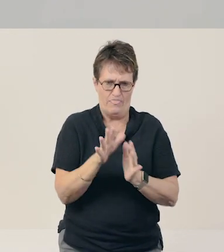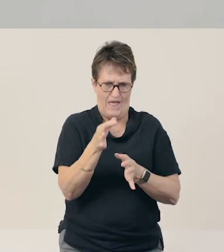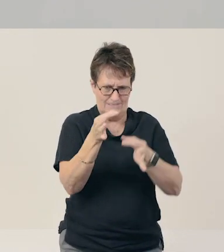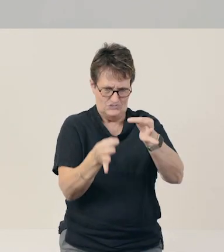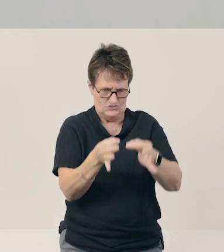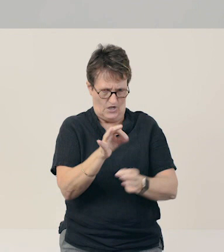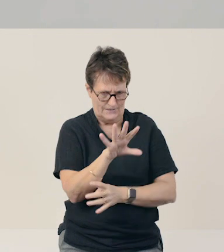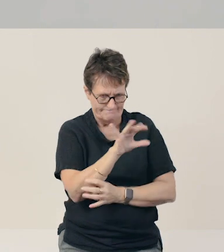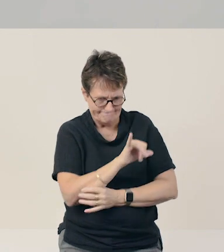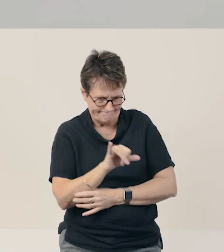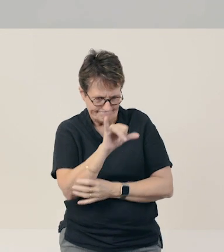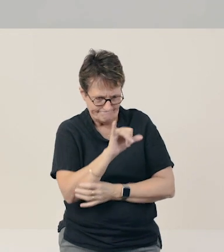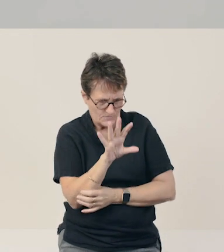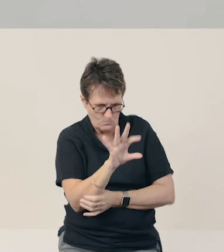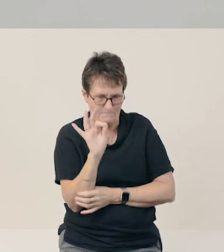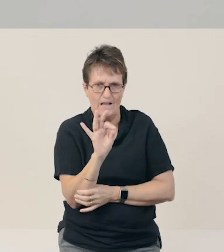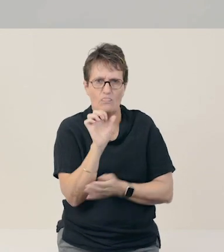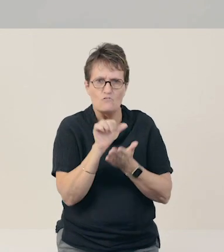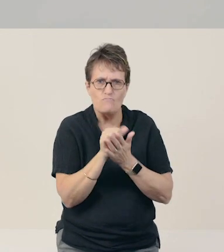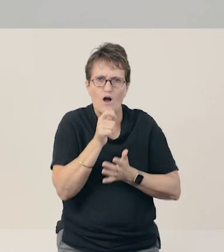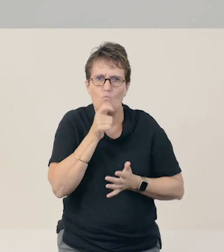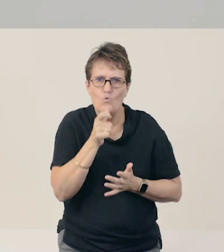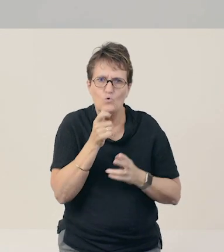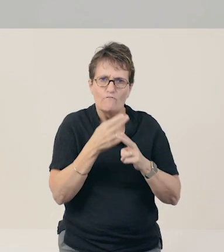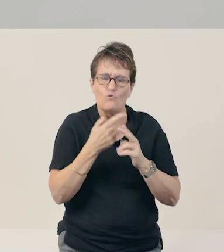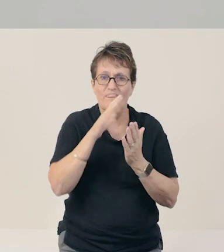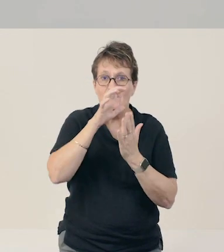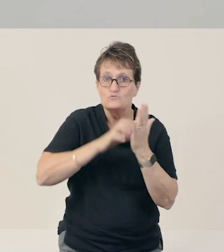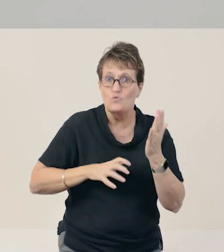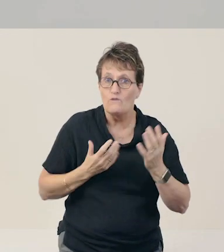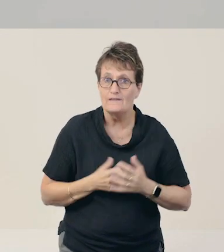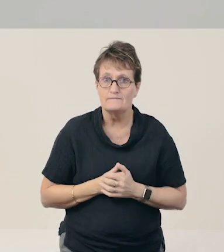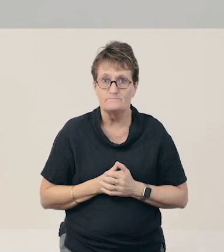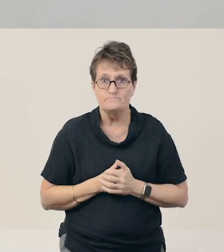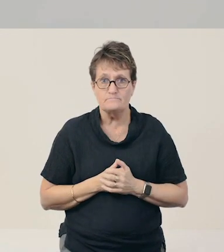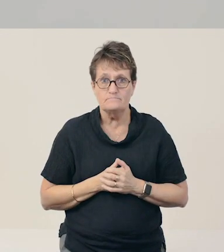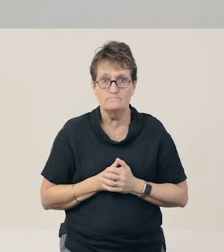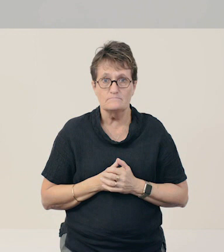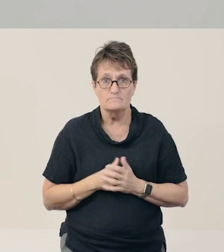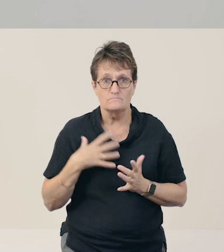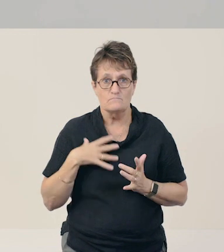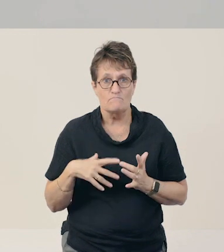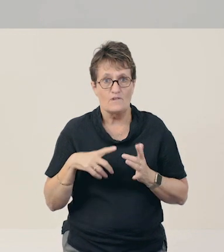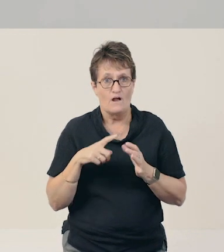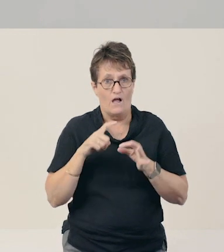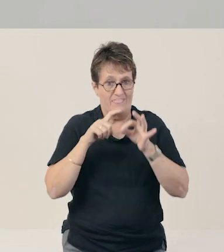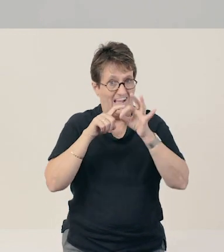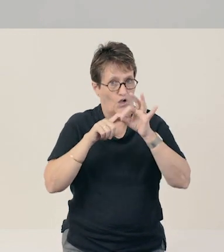in short stories or novels, that may be different. Hm. I think our questions definitely got trickier.